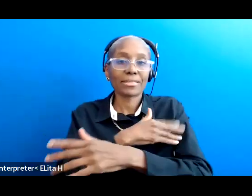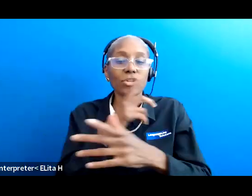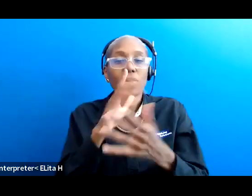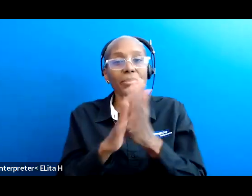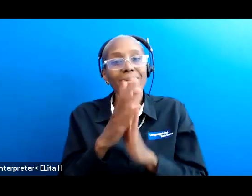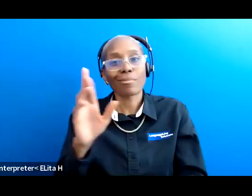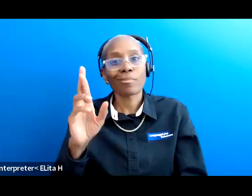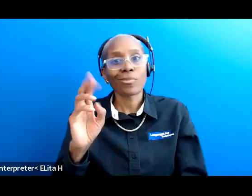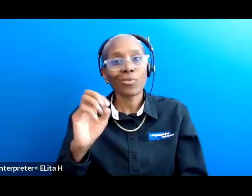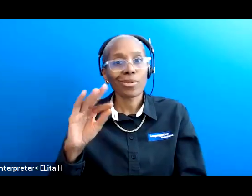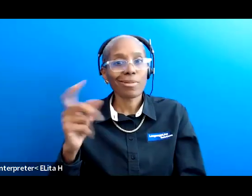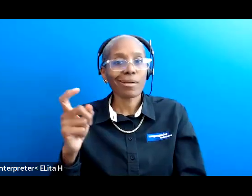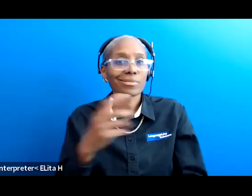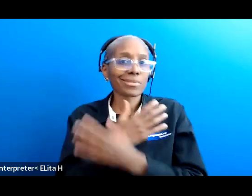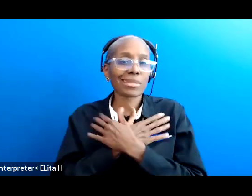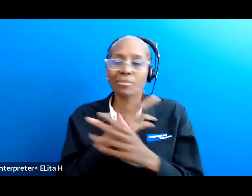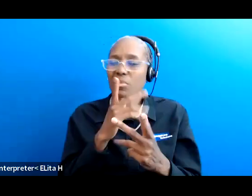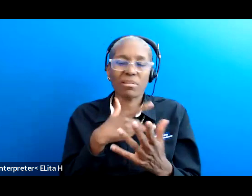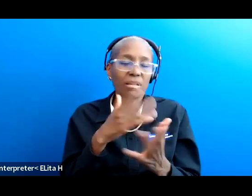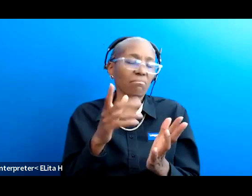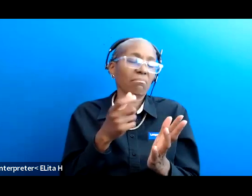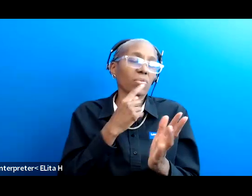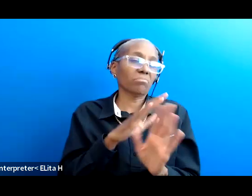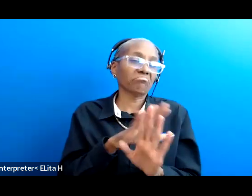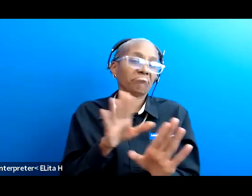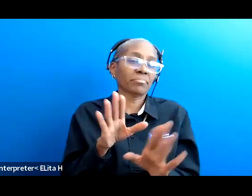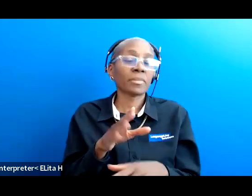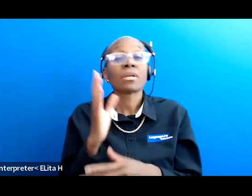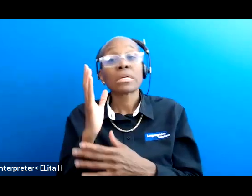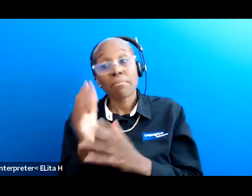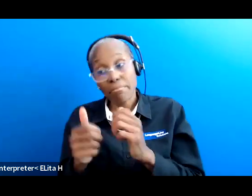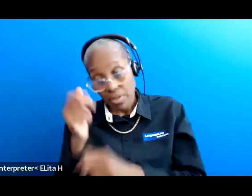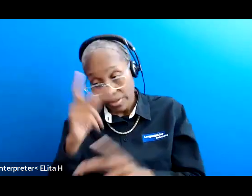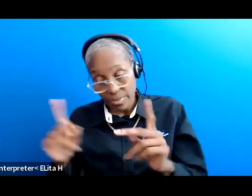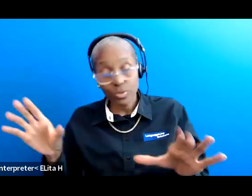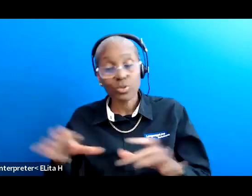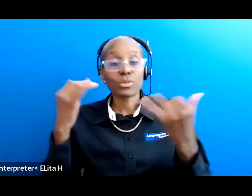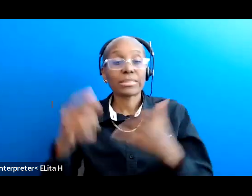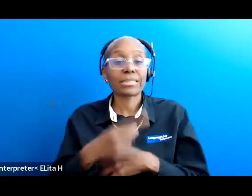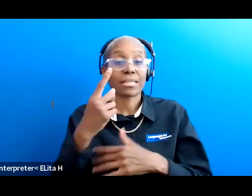So people sometimes don't like the oral medication. But the thing that people most people are doing now are taking Botox